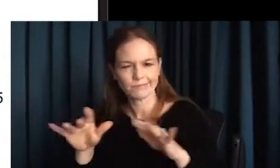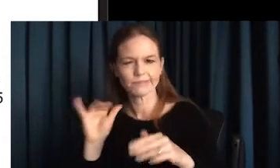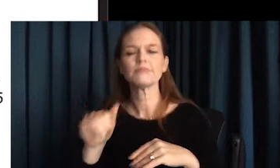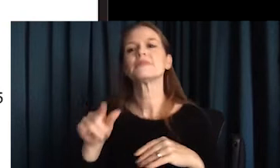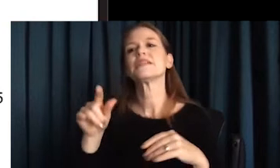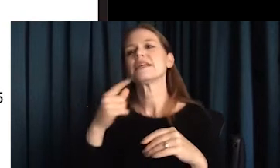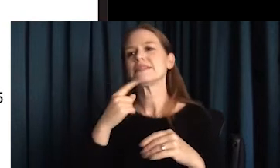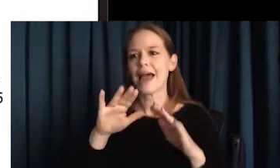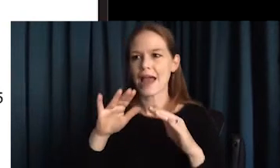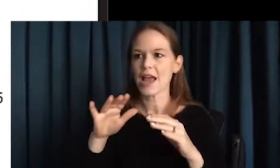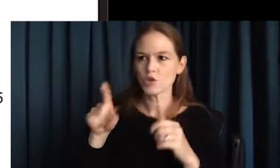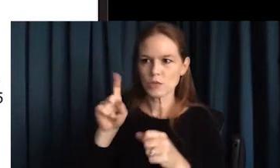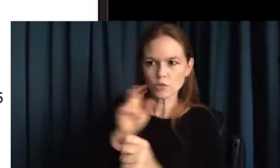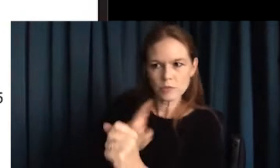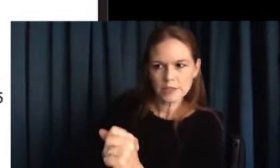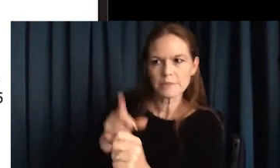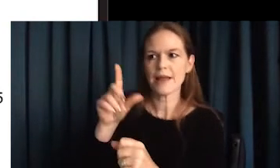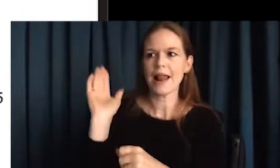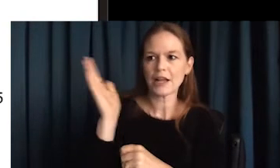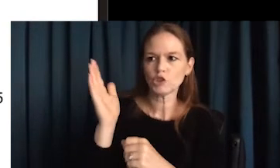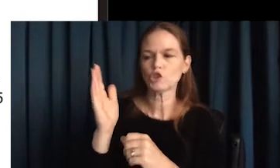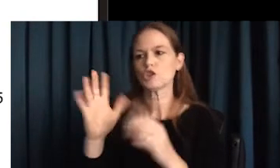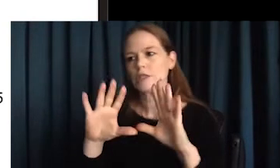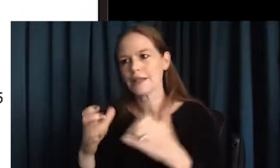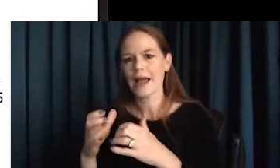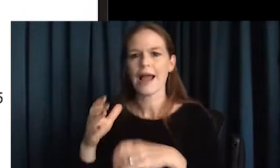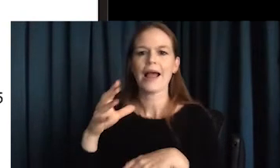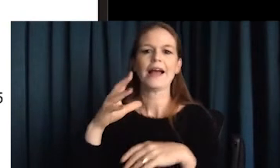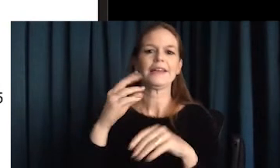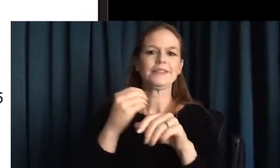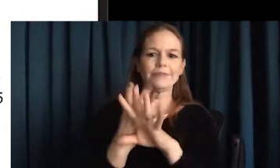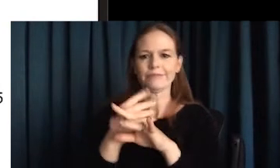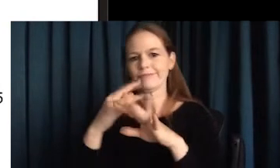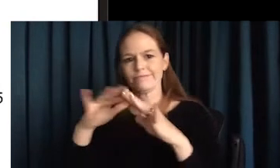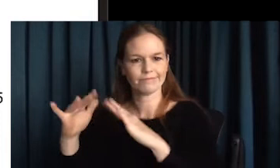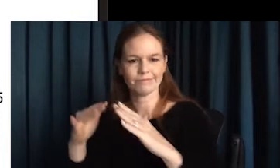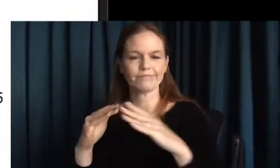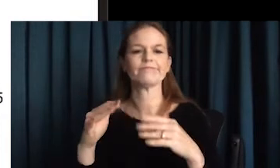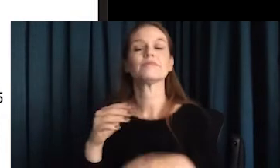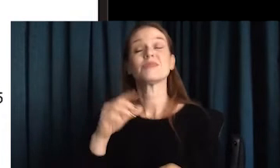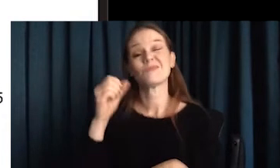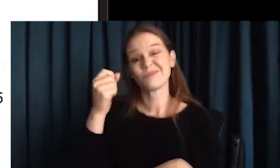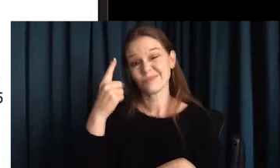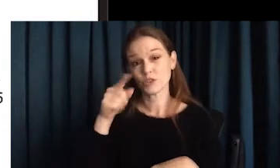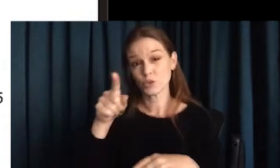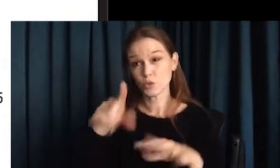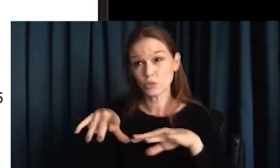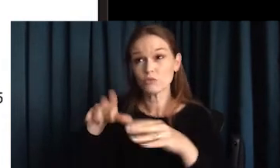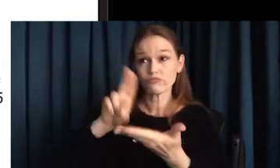The weekly meetings, when the class will meet. So if you enroll in a class that has weekly meetings, you should plan to be available during that time.